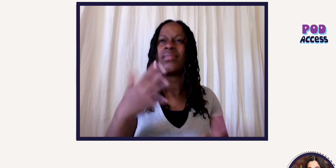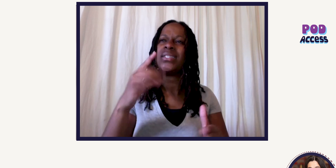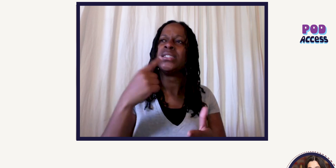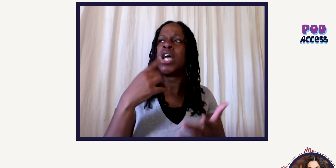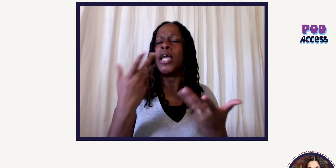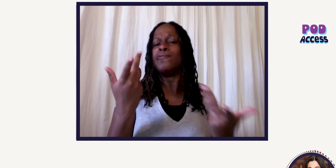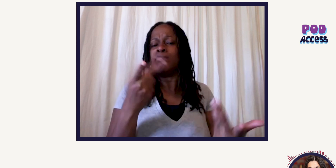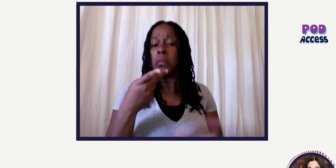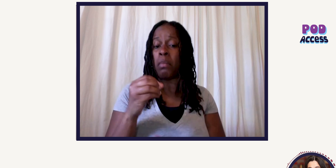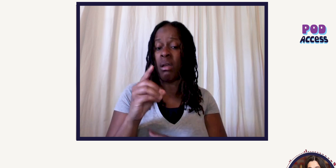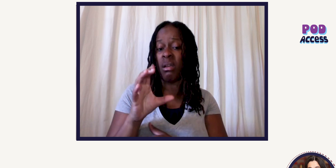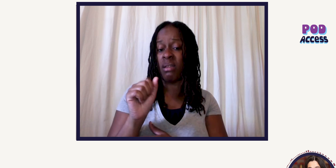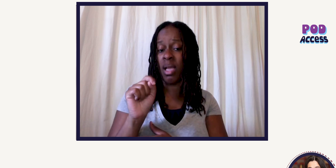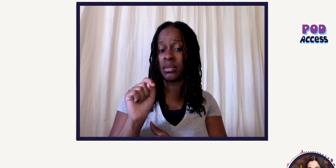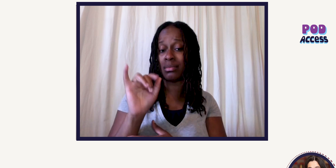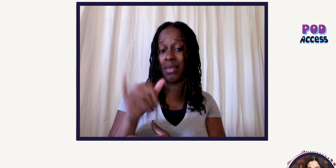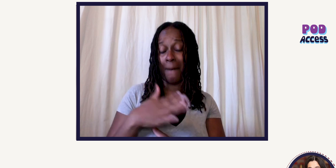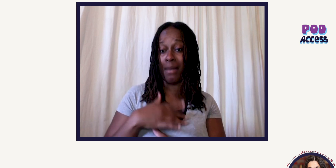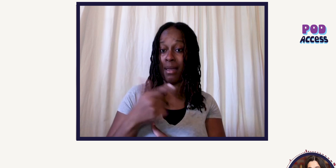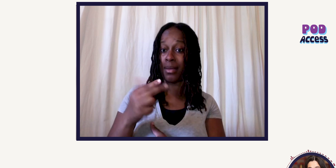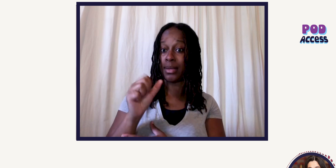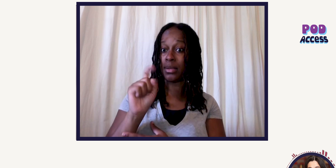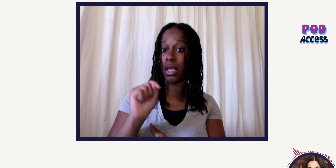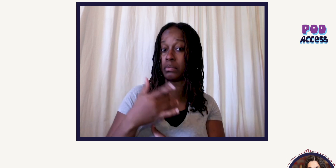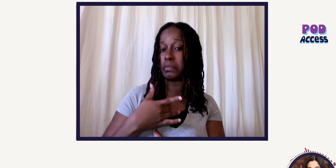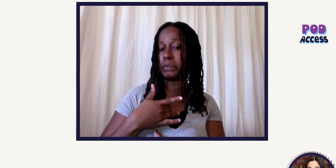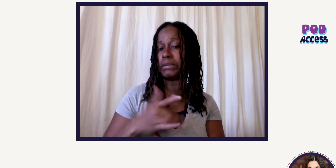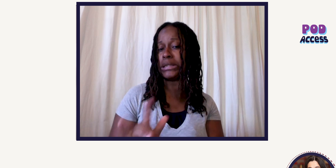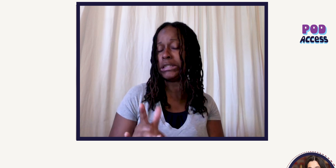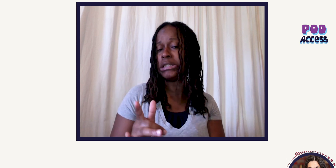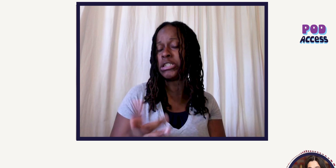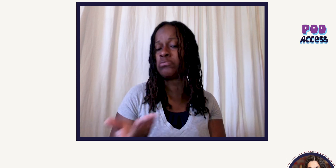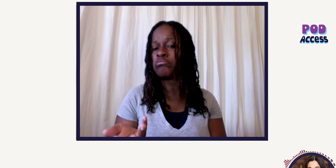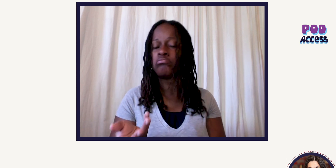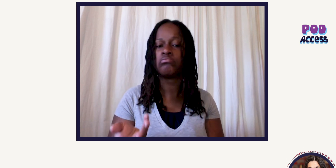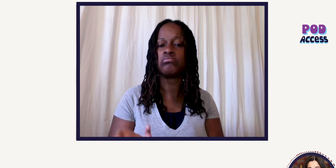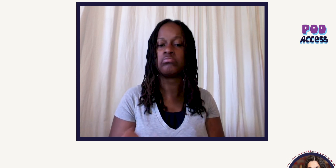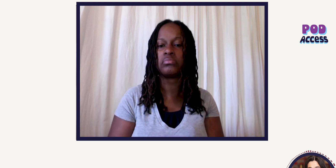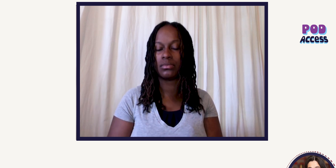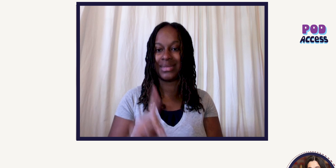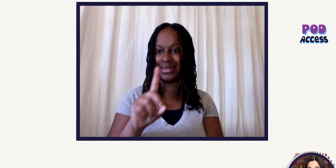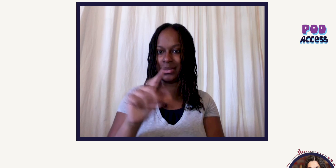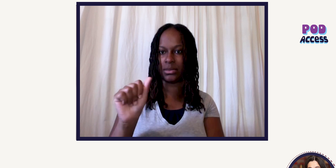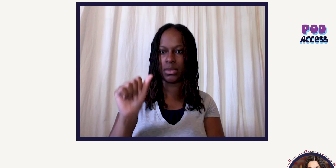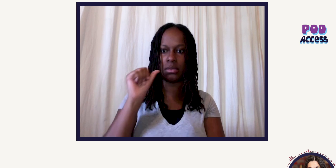Let's say for this podcast that my guests are usually disabled adults who are trying to tell the story